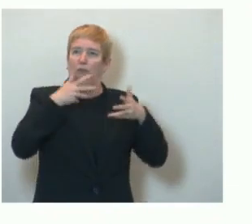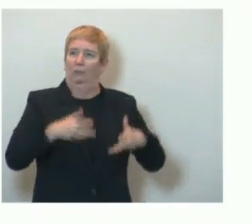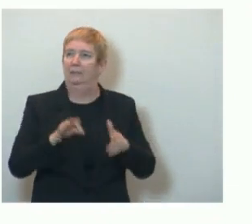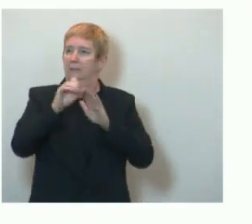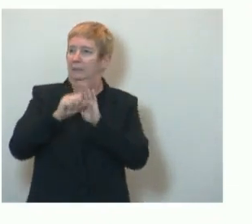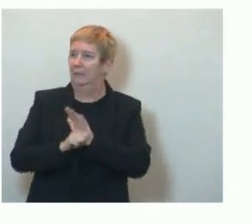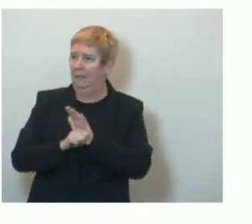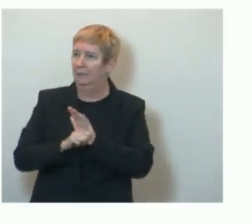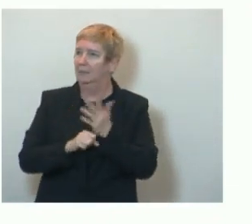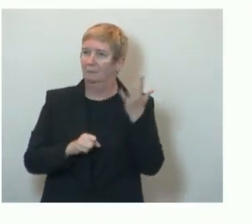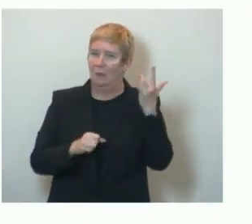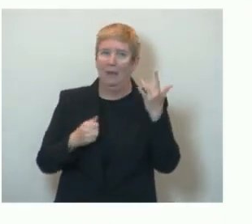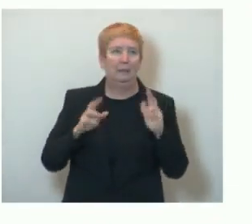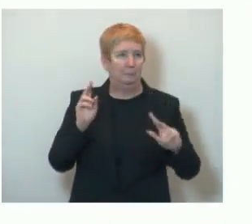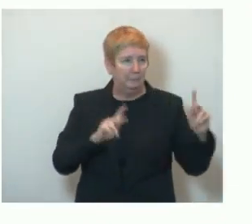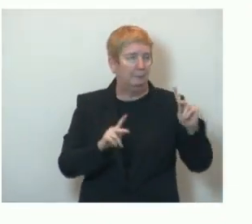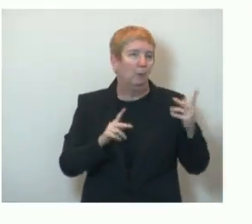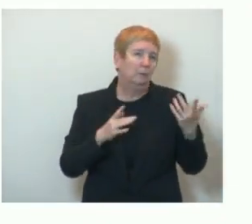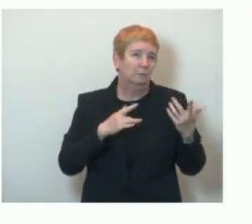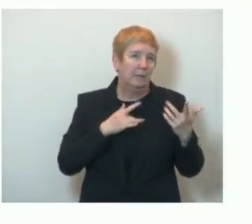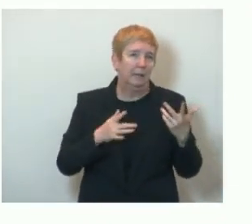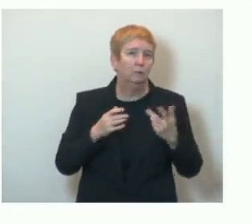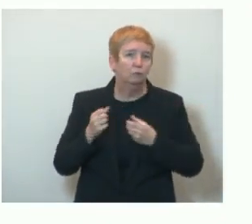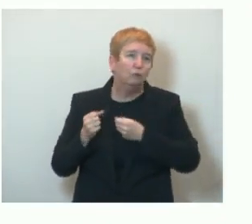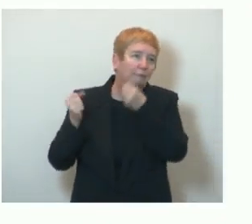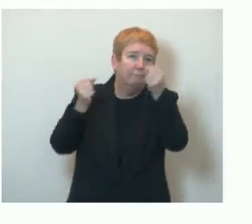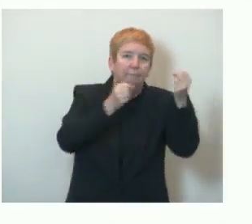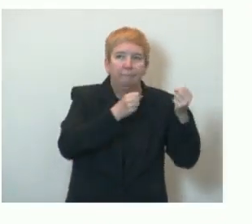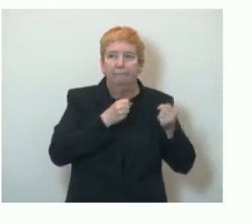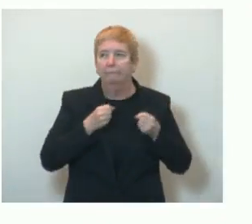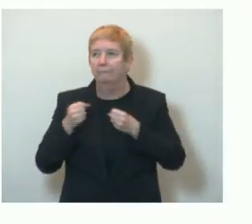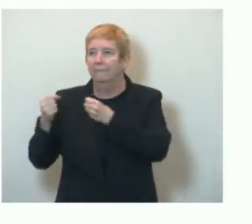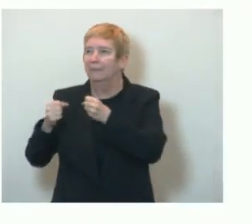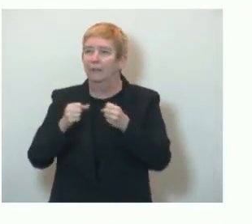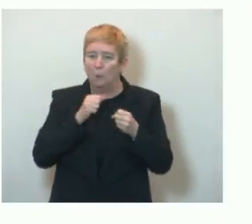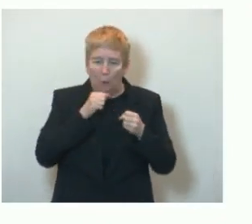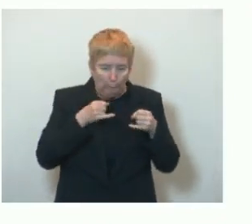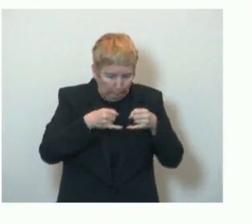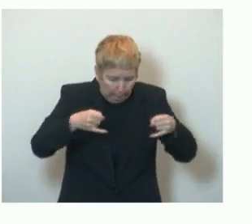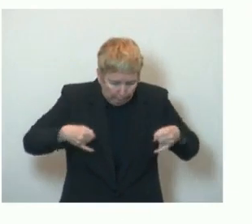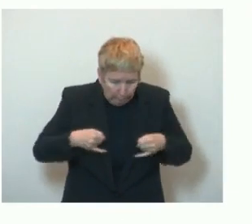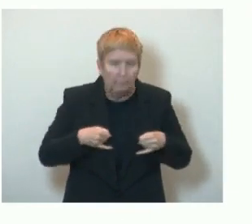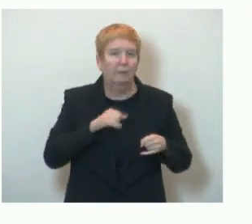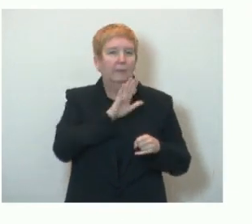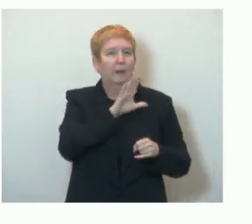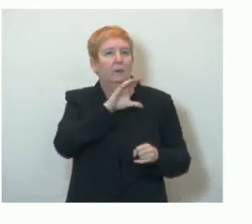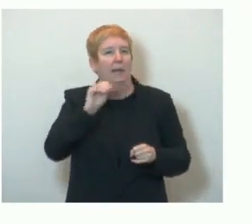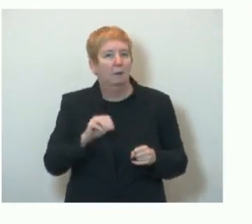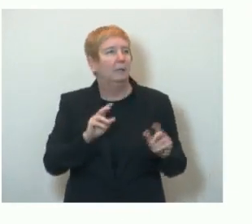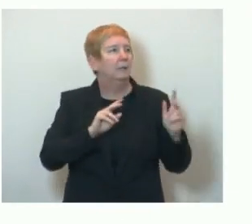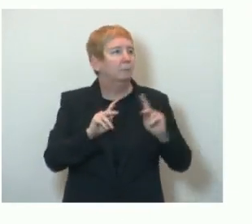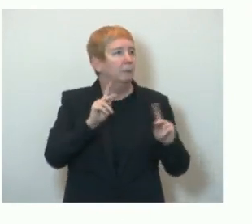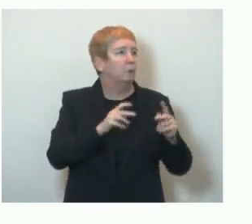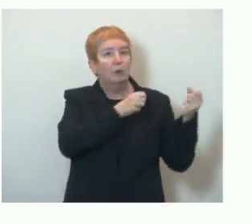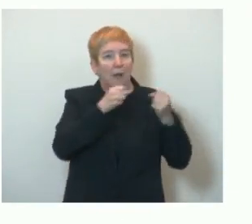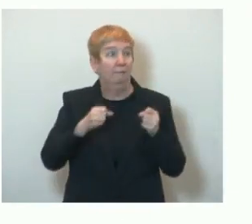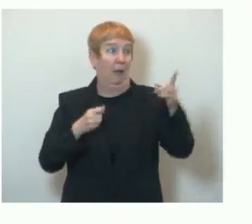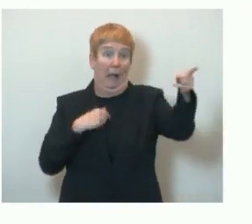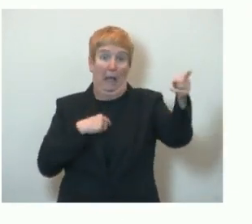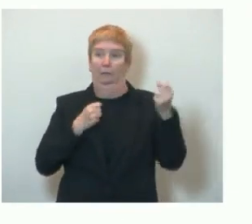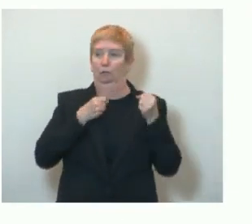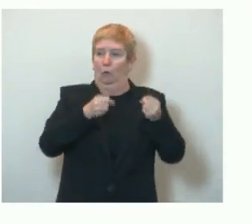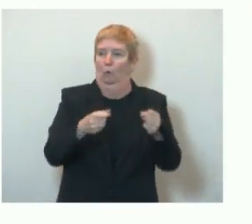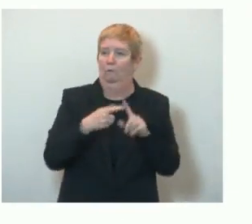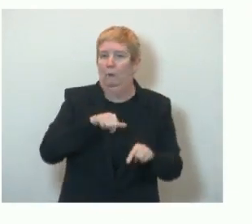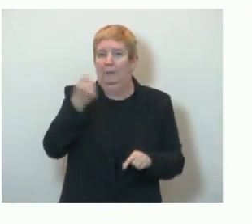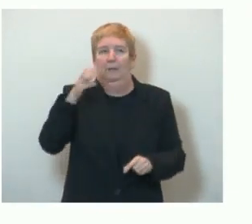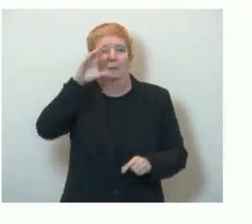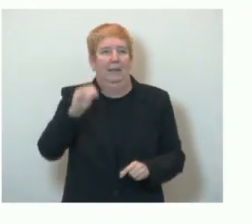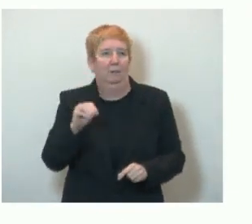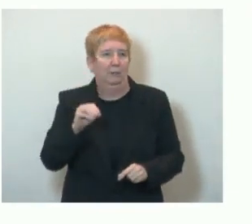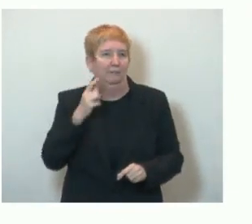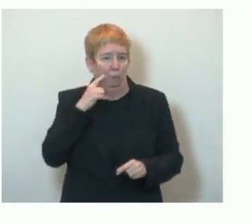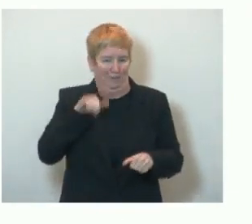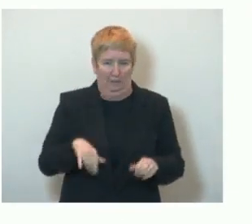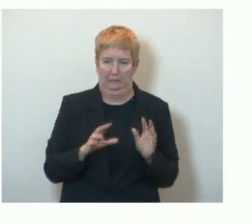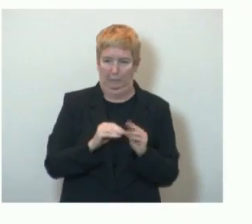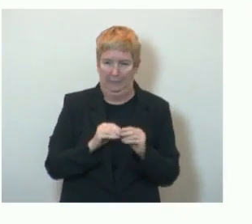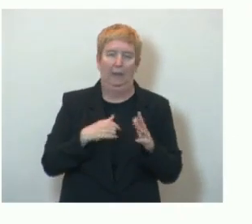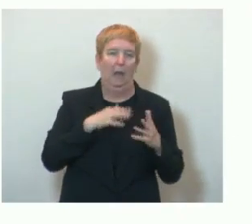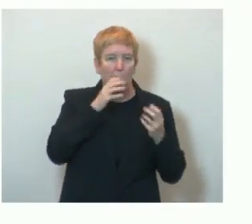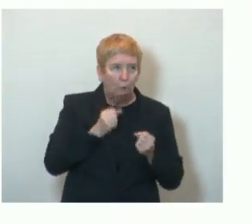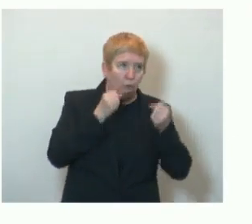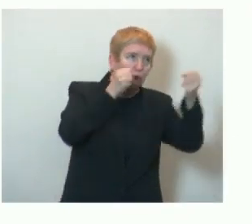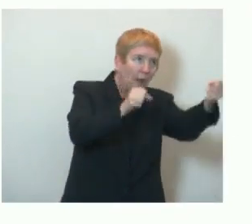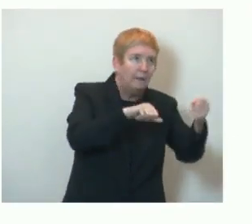AND SO AND THAT AFFECTS THE WHOLE REST OF THE STATE AS WELL BECAUSE AS WE ALL KNOW PEOPLE TRAVEL OVER ACROSS COUNTY LINES, I TRAVELED ON A CROSS THE COUNTY LINE TO COME HERE FOR THIS PRESS